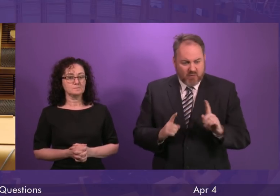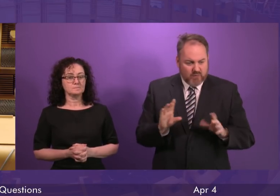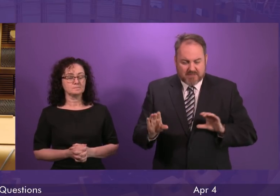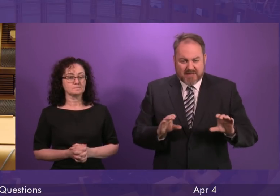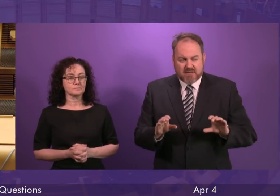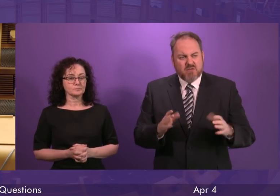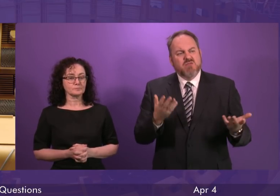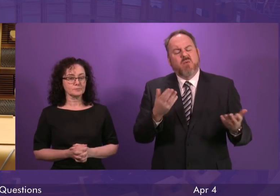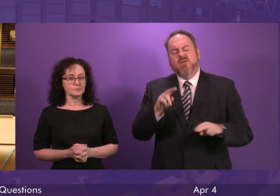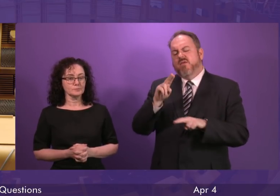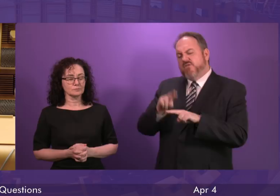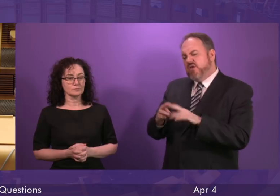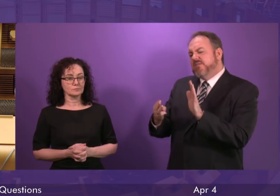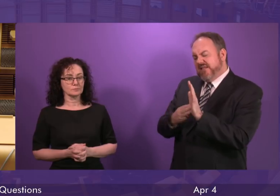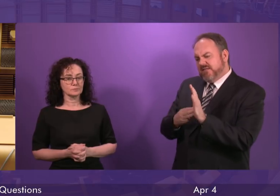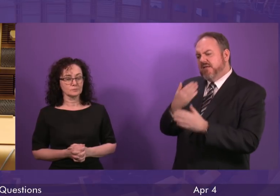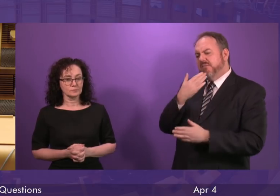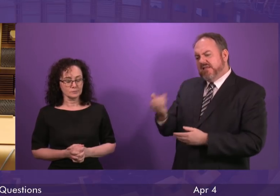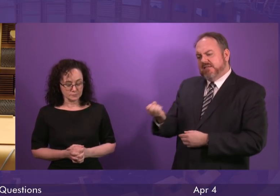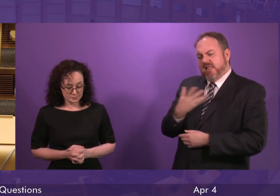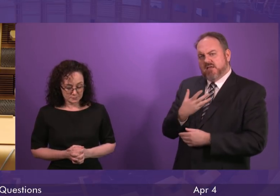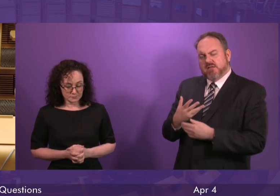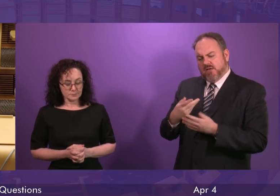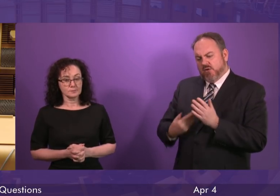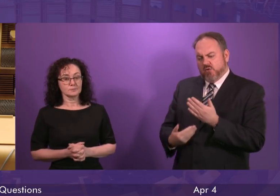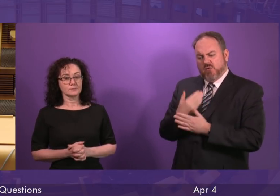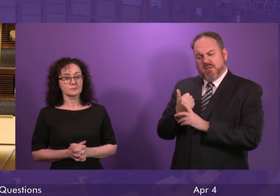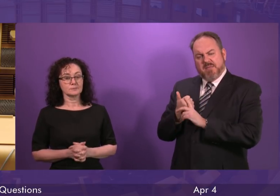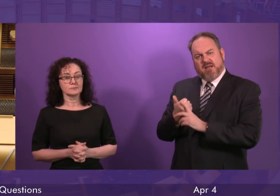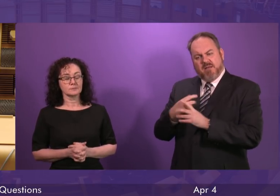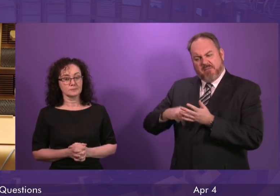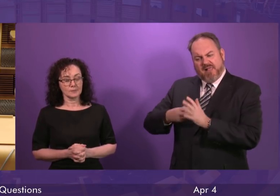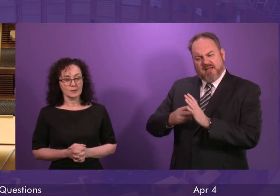When will the First Minister bring to this Parliament those revised spending priorities?